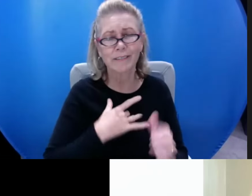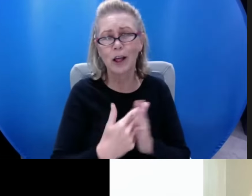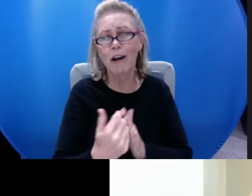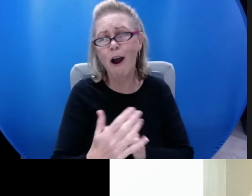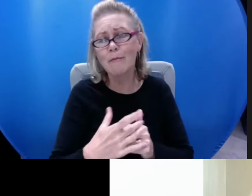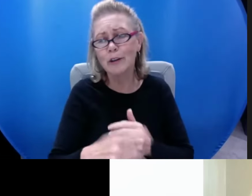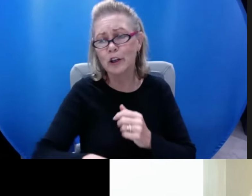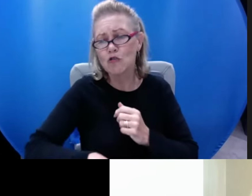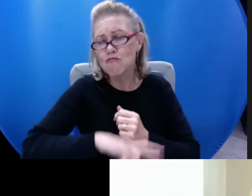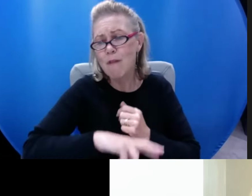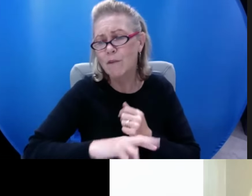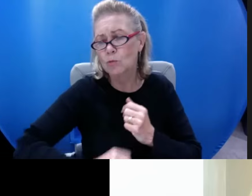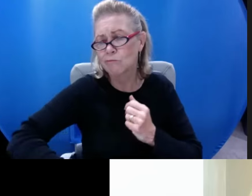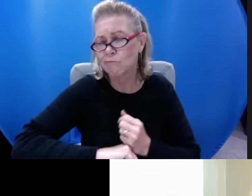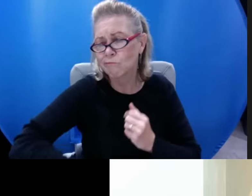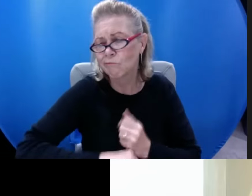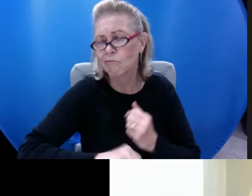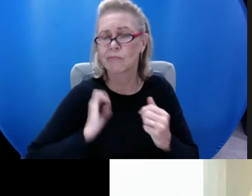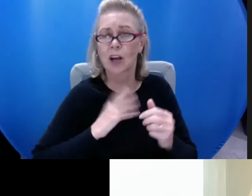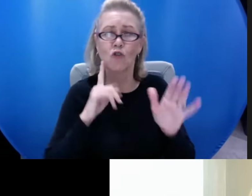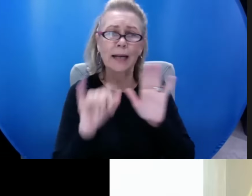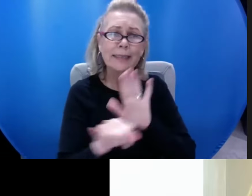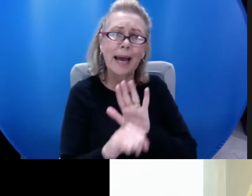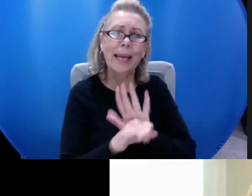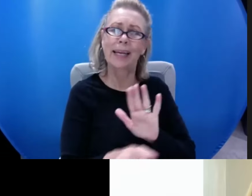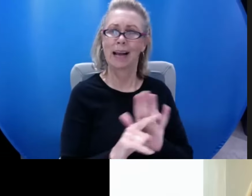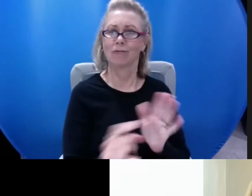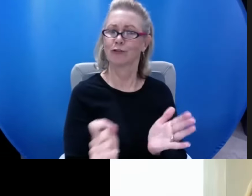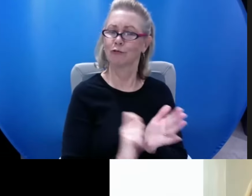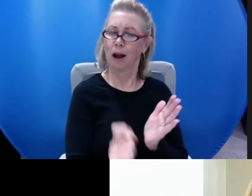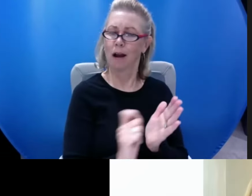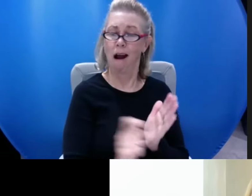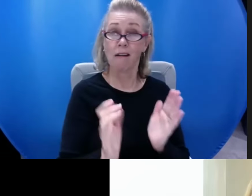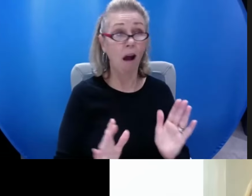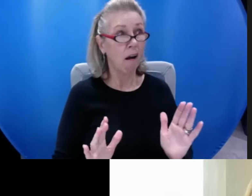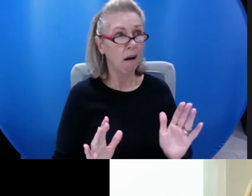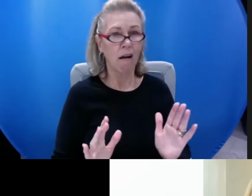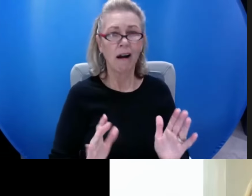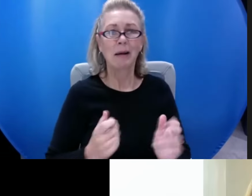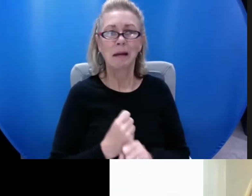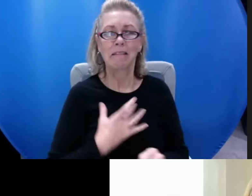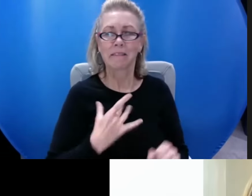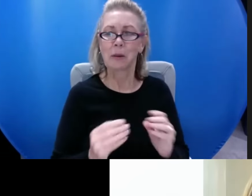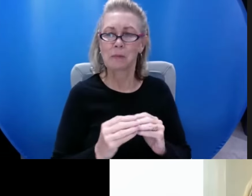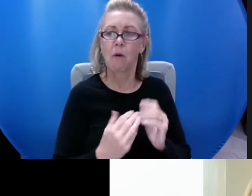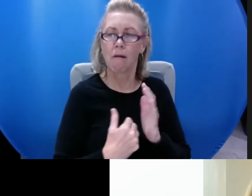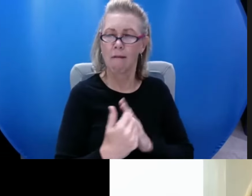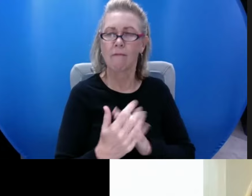writers and makes it more comfortable for us to work together by having us do collaborative